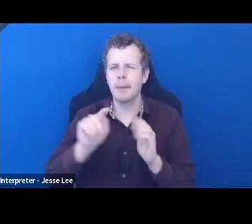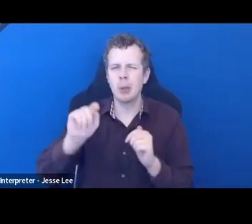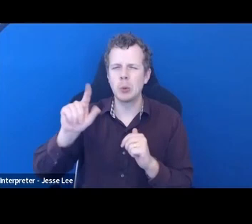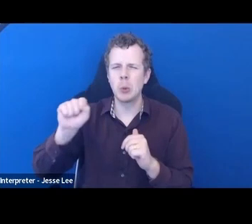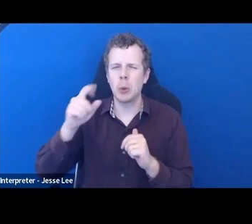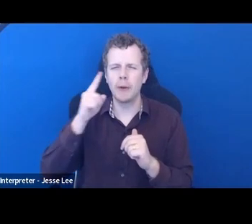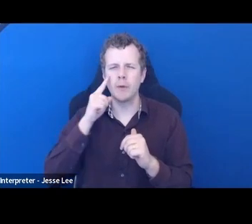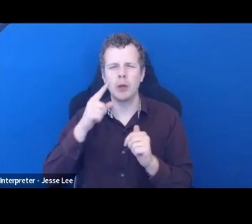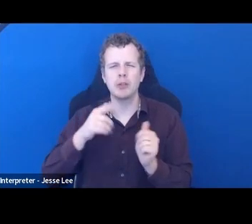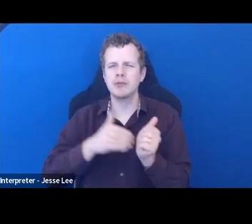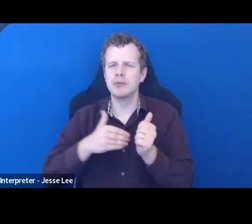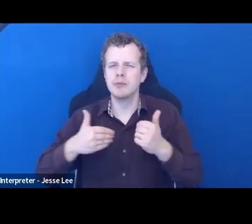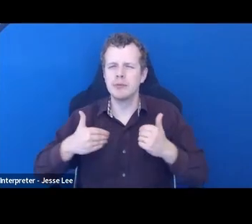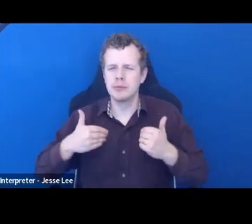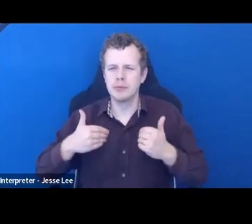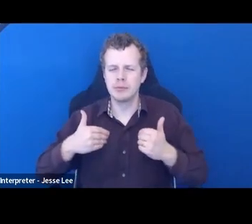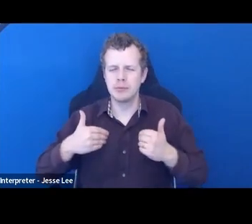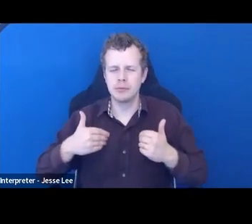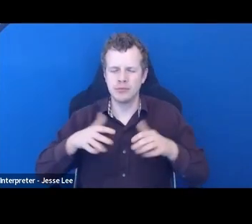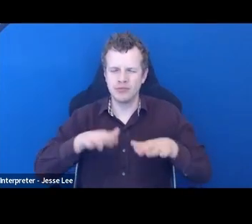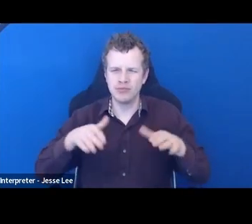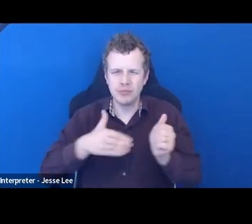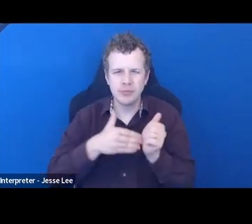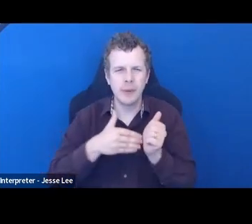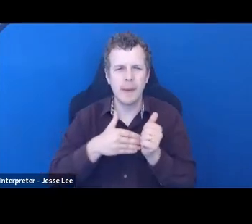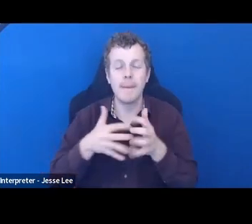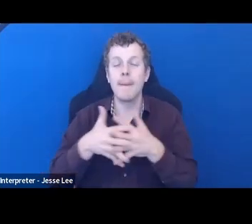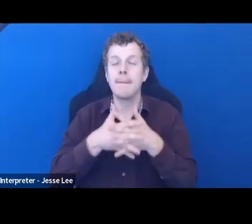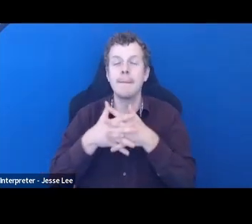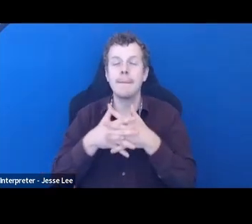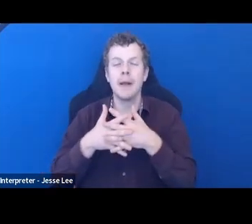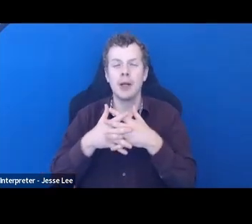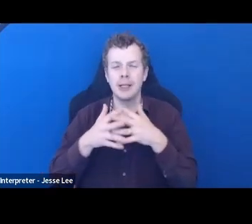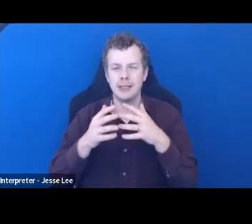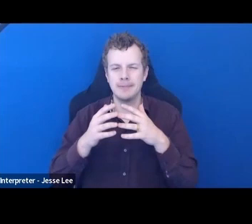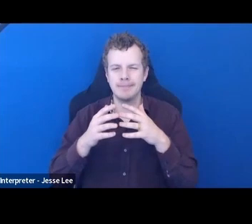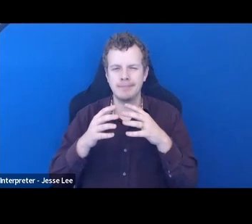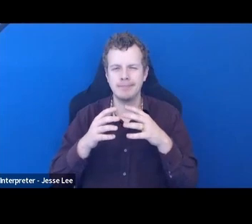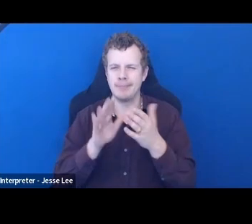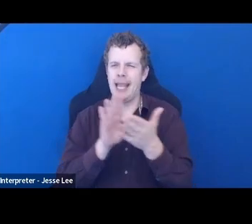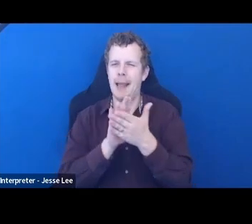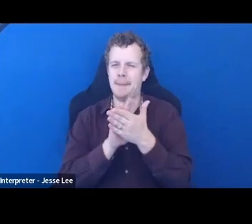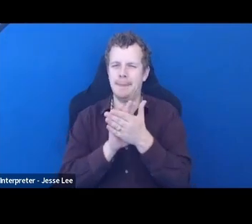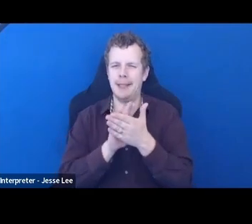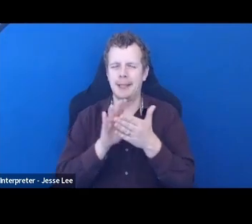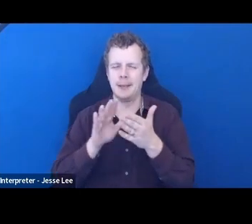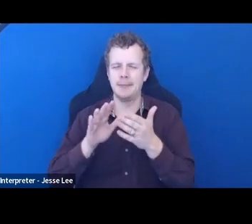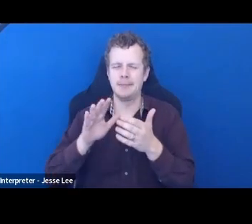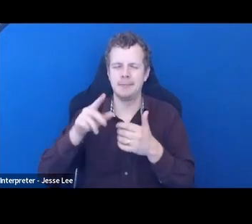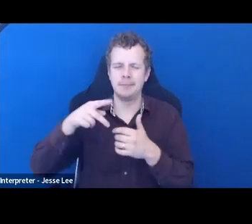So the American Academy of Pediatrics you can look up their bright futures monitoring schedule